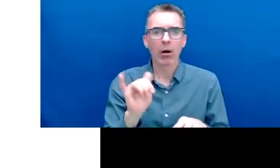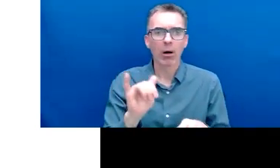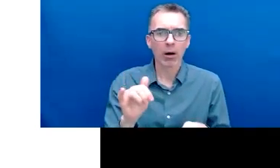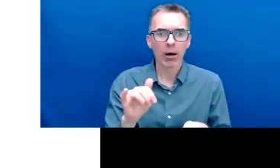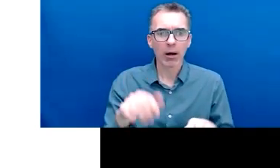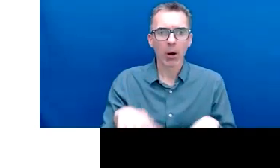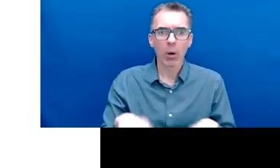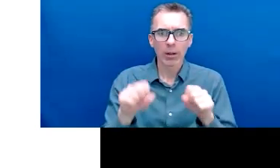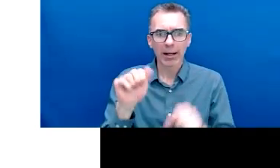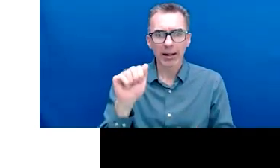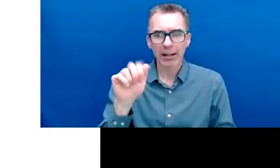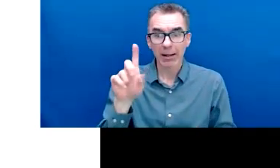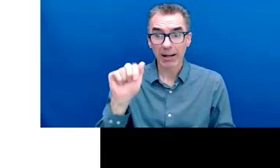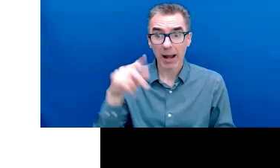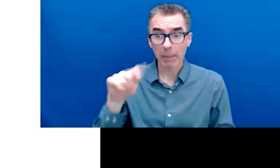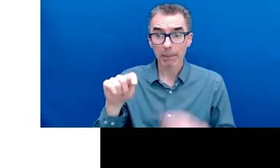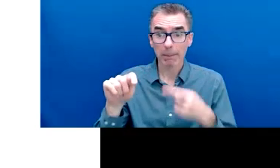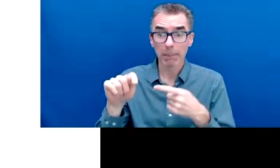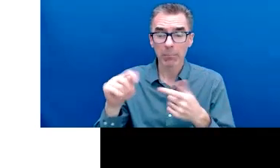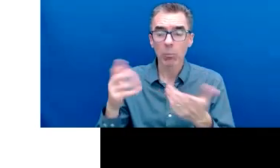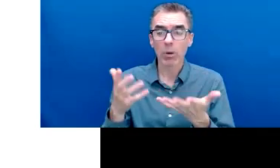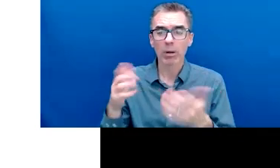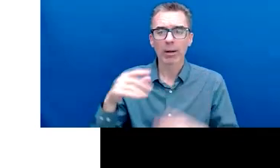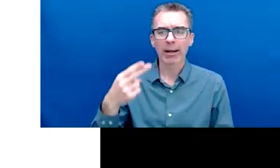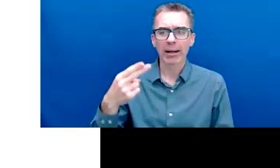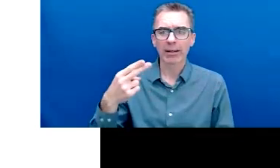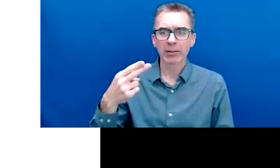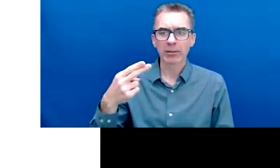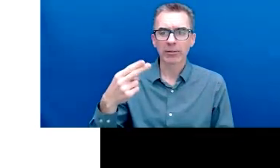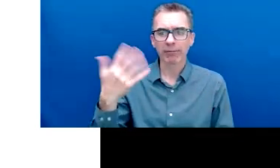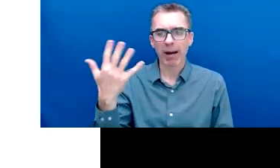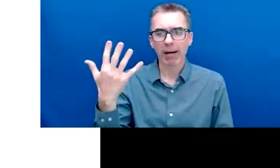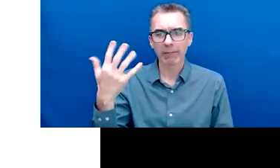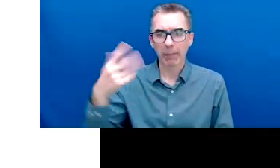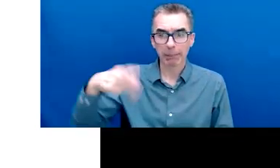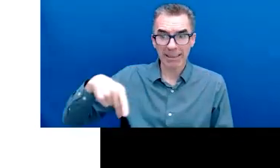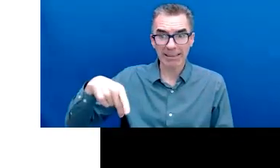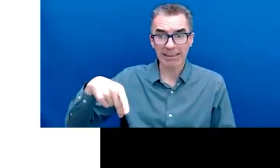which incorporates what's known as H5P, which allows you to create